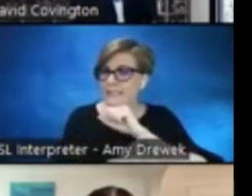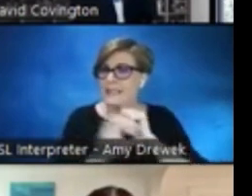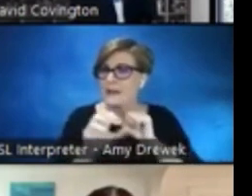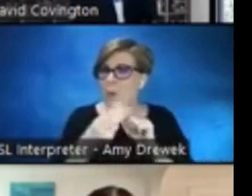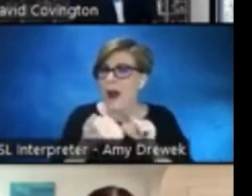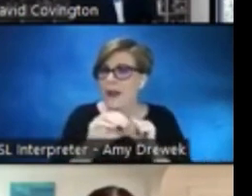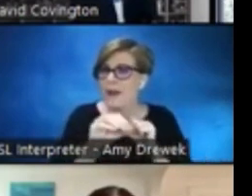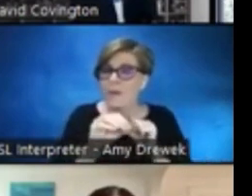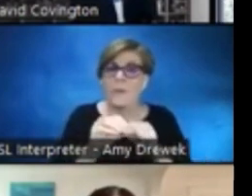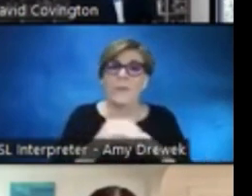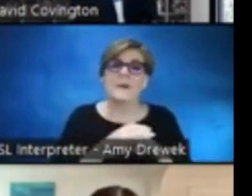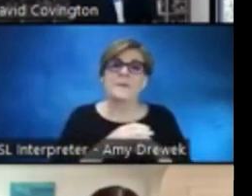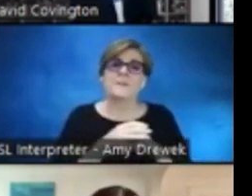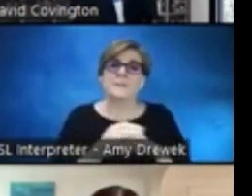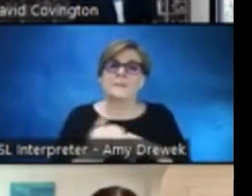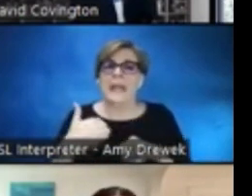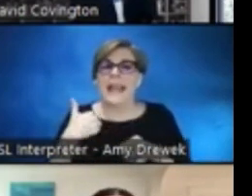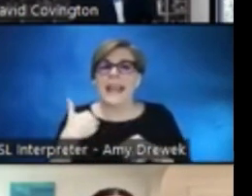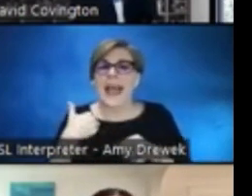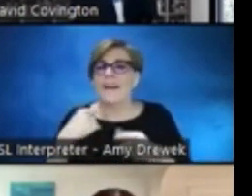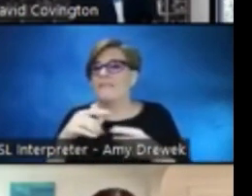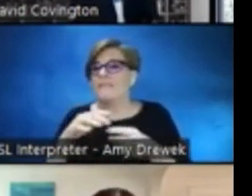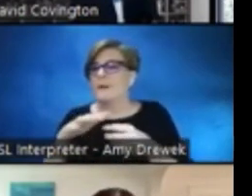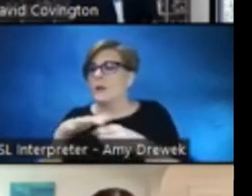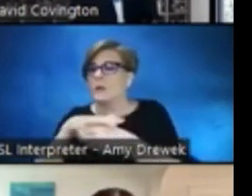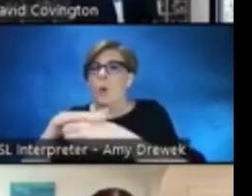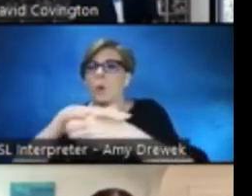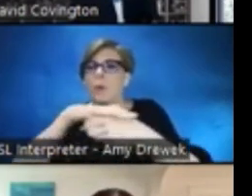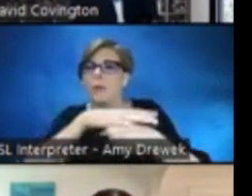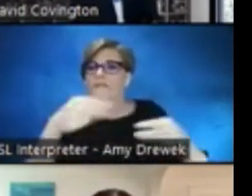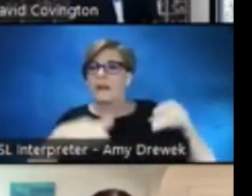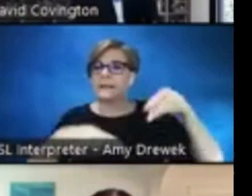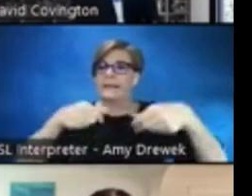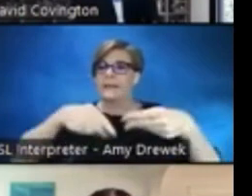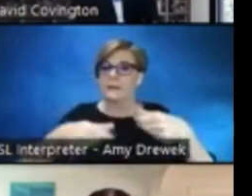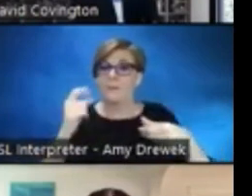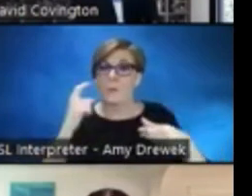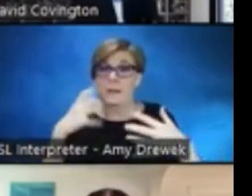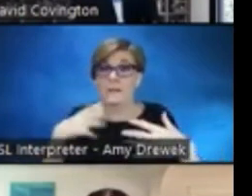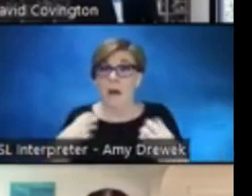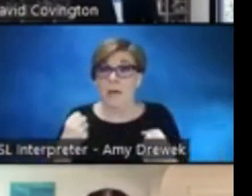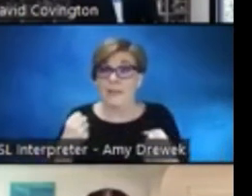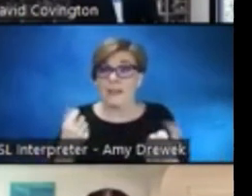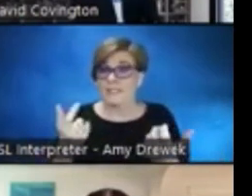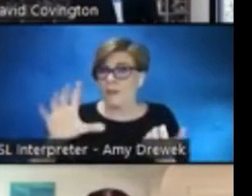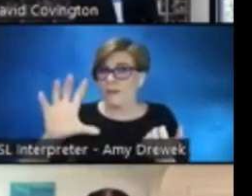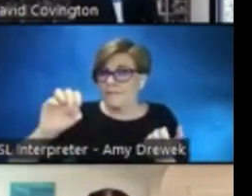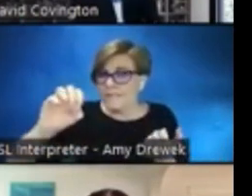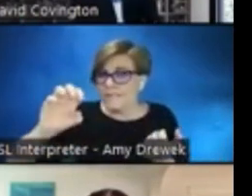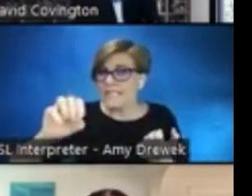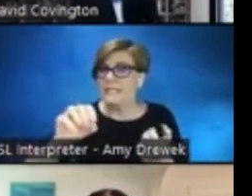HEALTH SYSTEMS LOCALLY. THERE ARE 50 UNIQUE SYSTEMS.